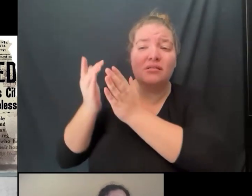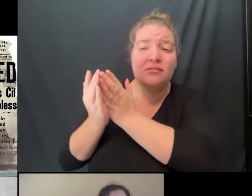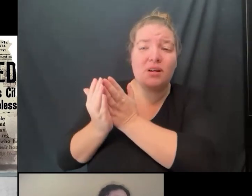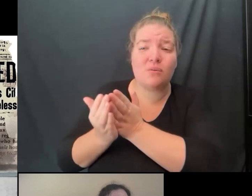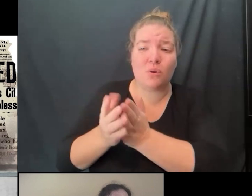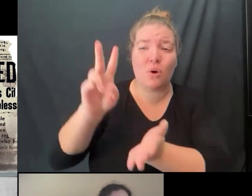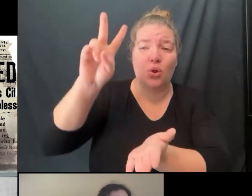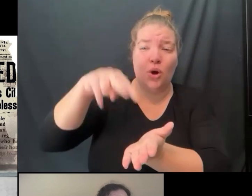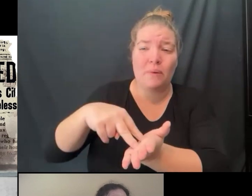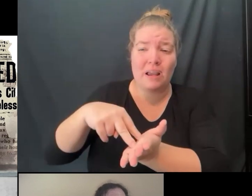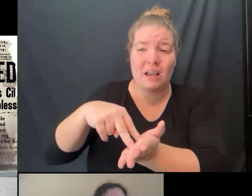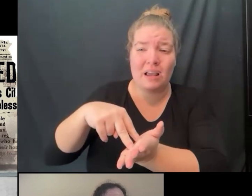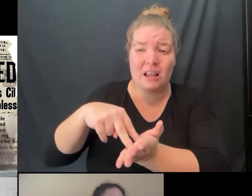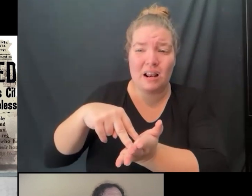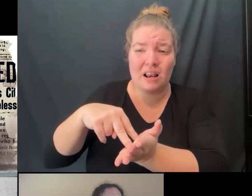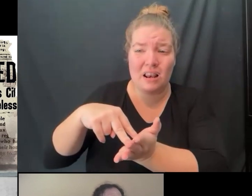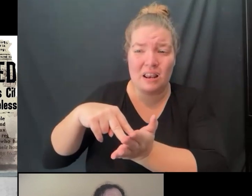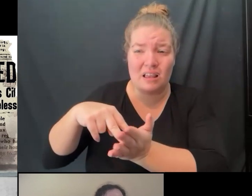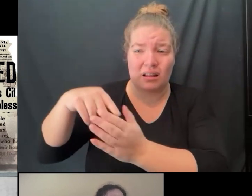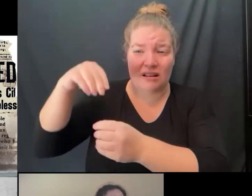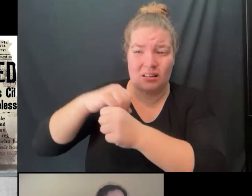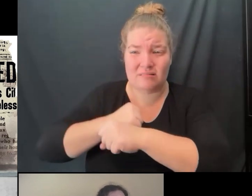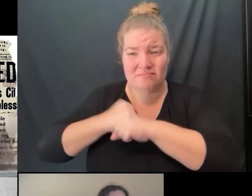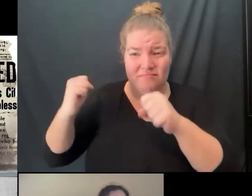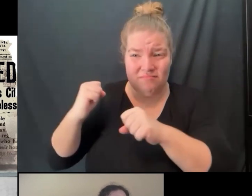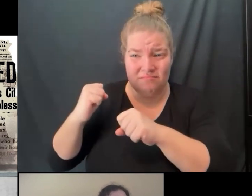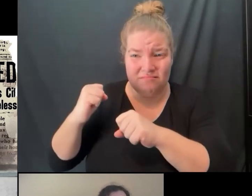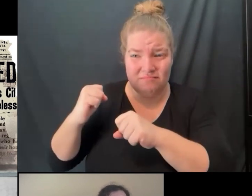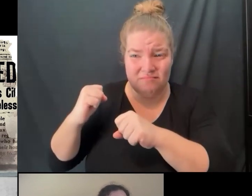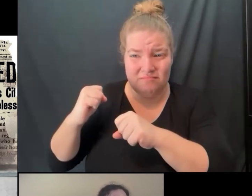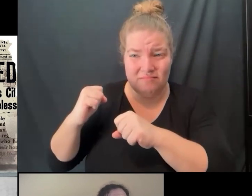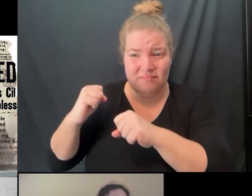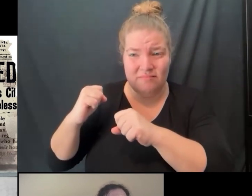which was full of 2,600 tons of explosives that were bound